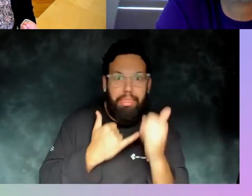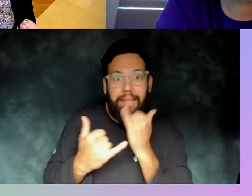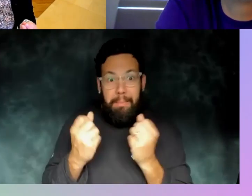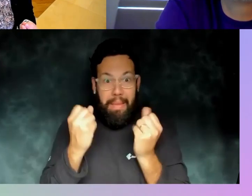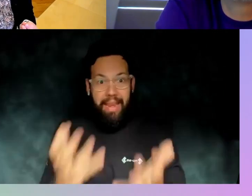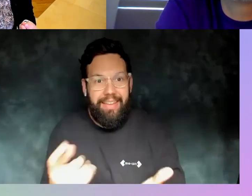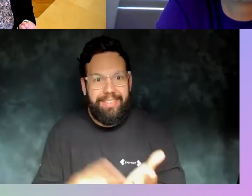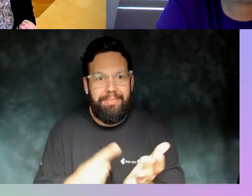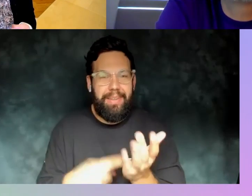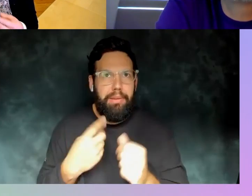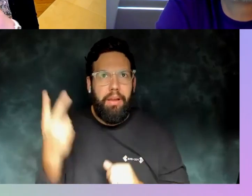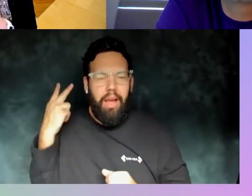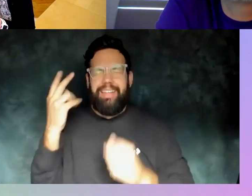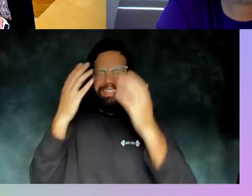more accessible products and build your design around that